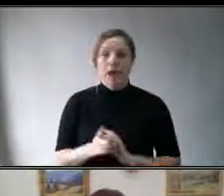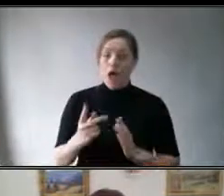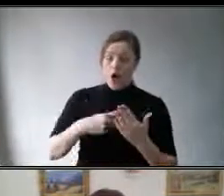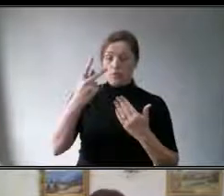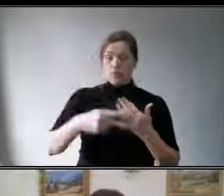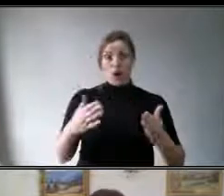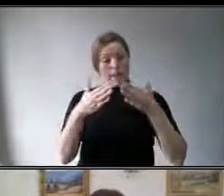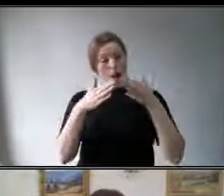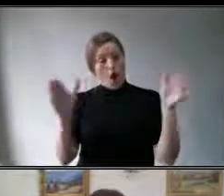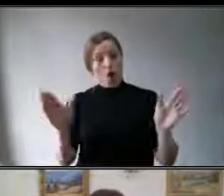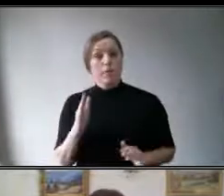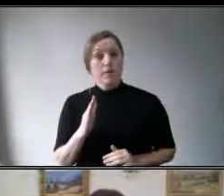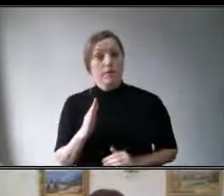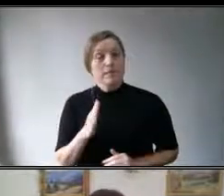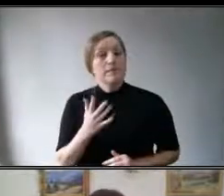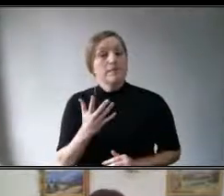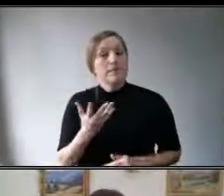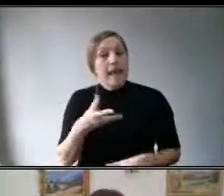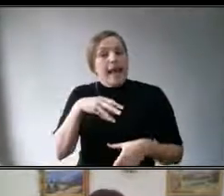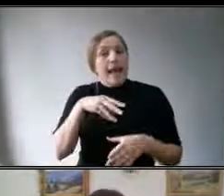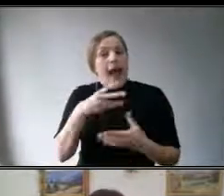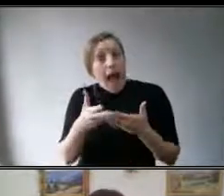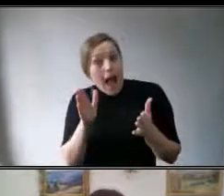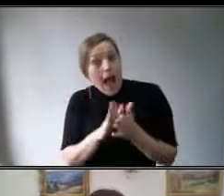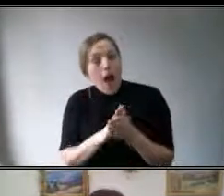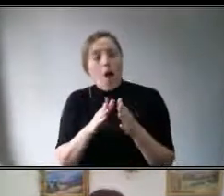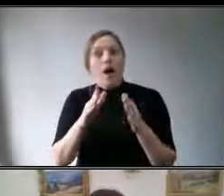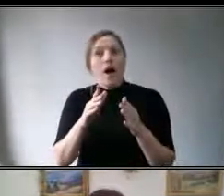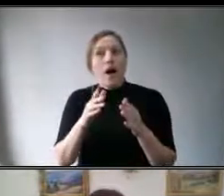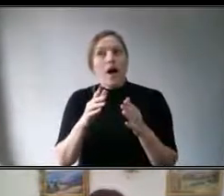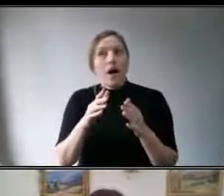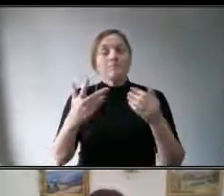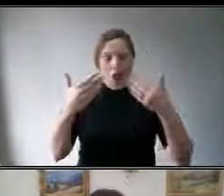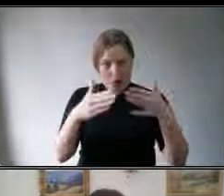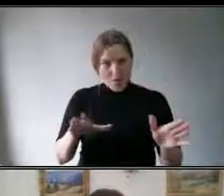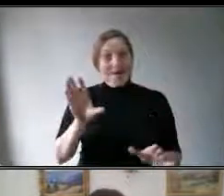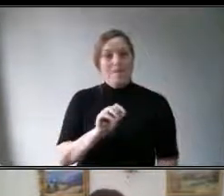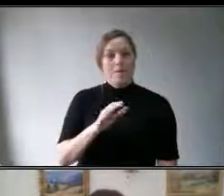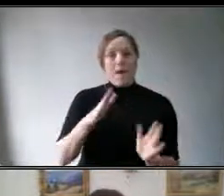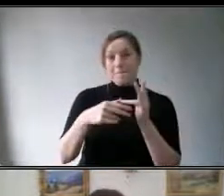using our smarty grants portal from monday the 20th of september so you've got a little bit of